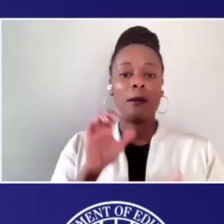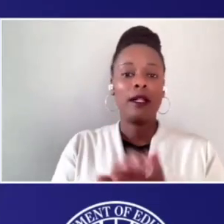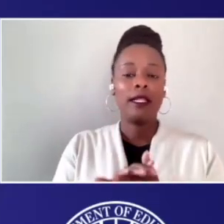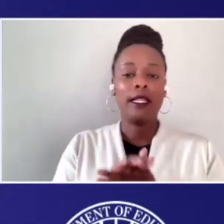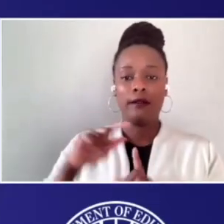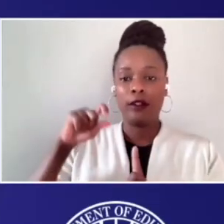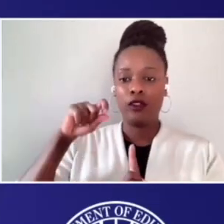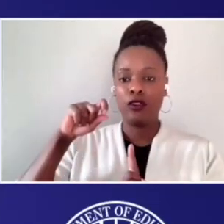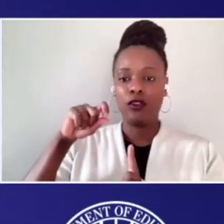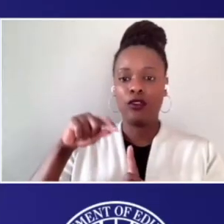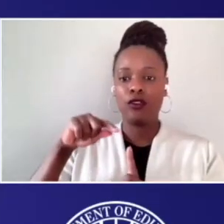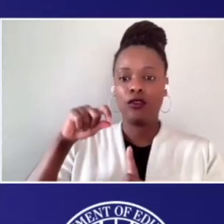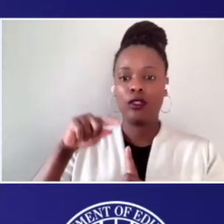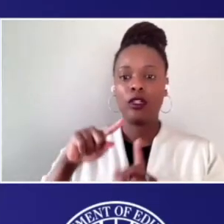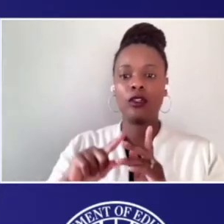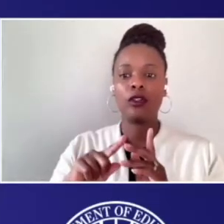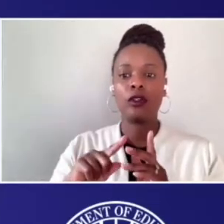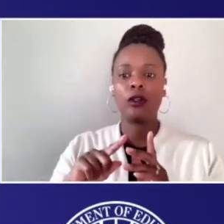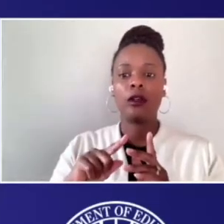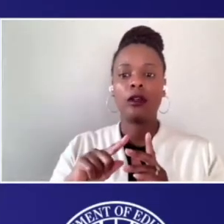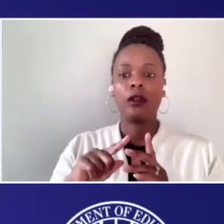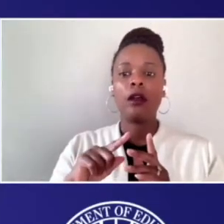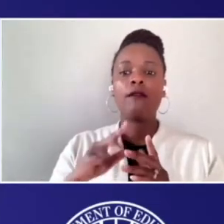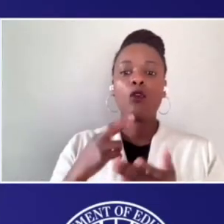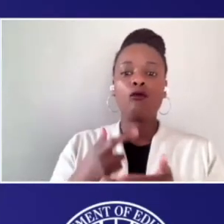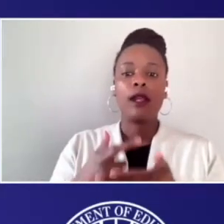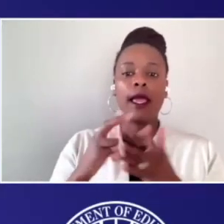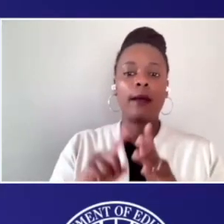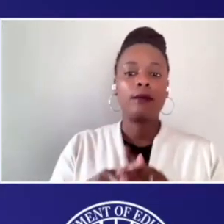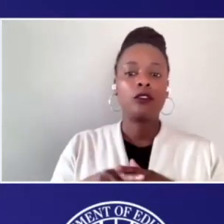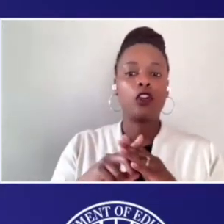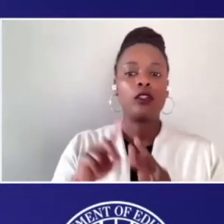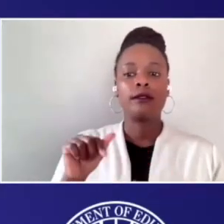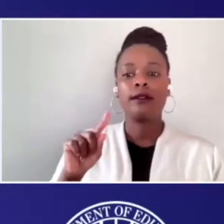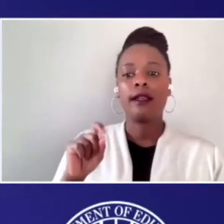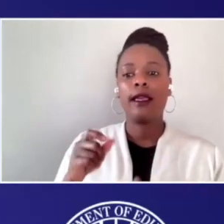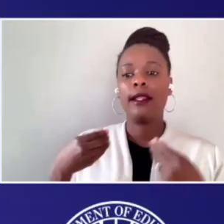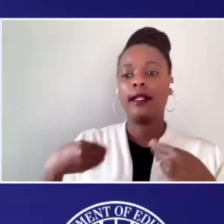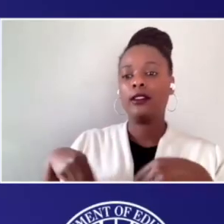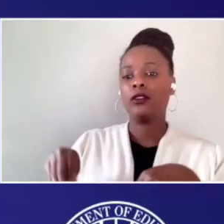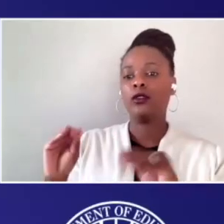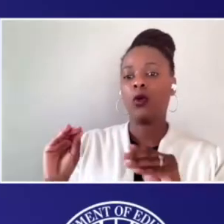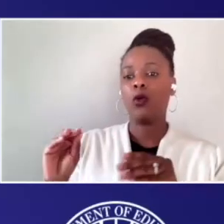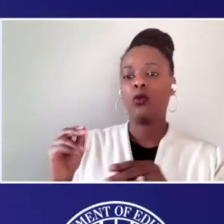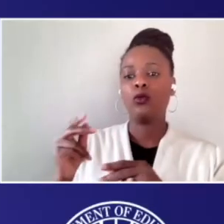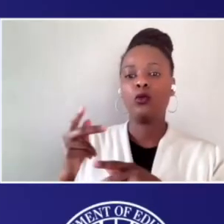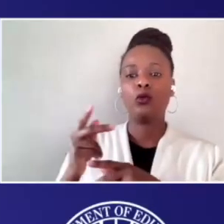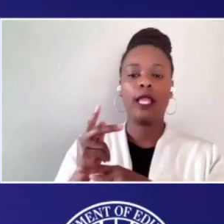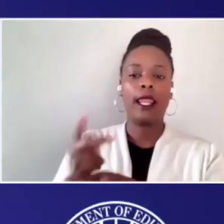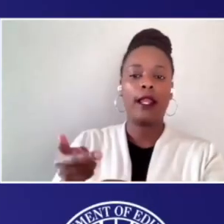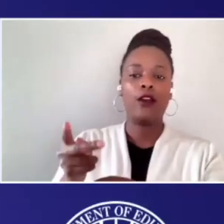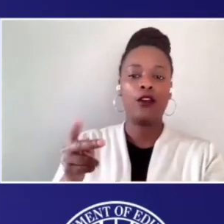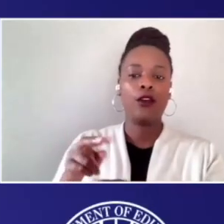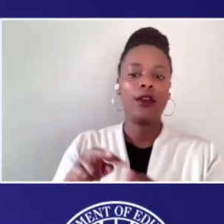the lender, and that cannot start until July 1, 2027. So we are not going to be able to change